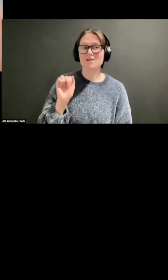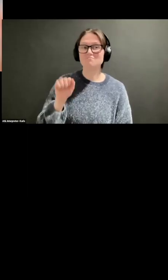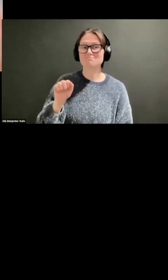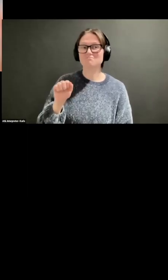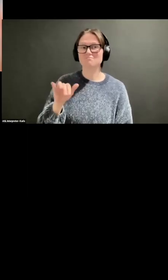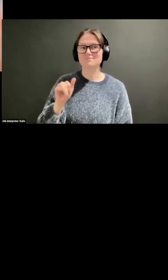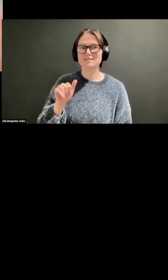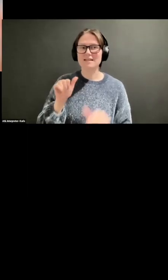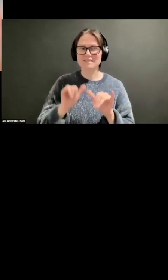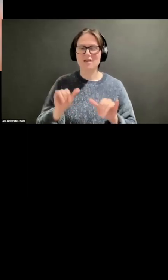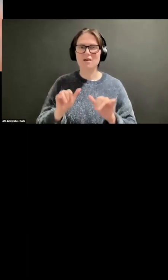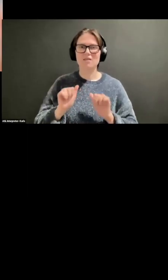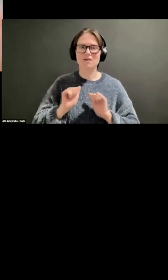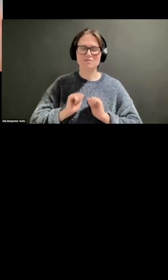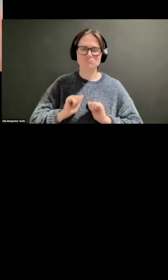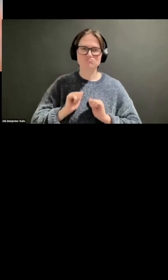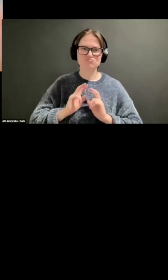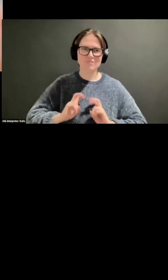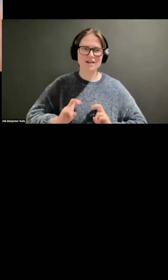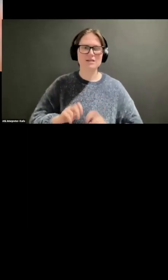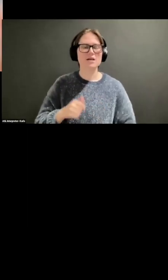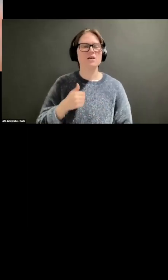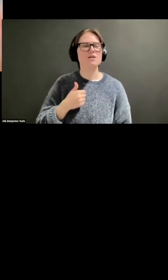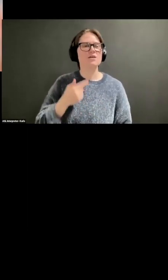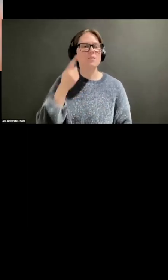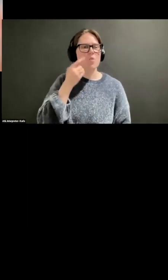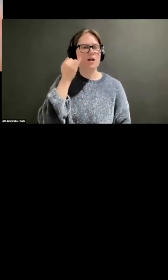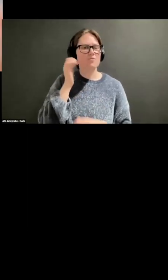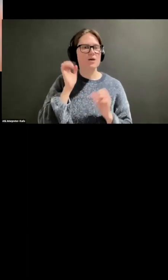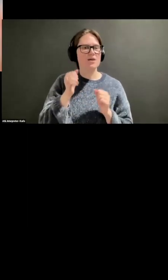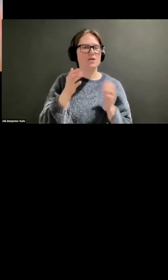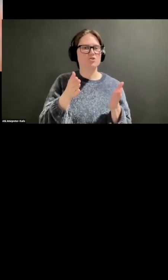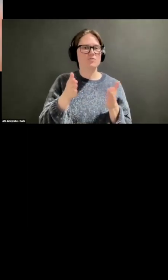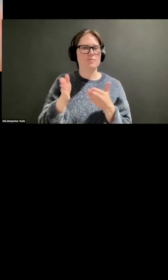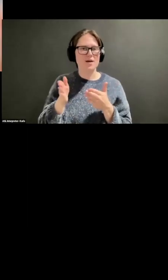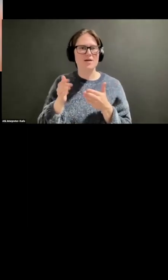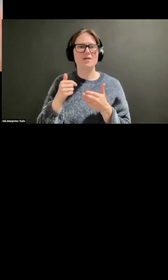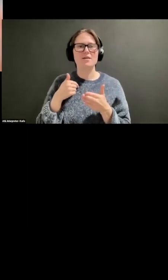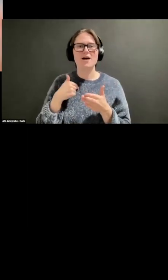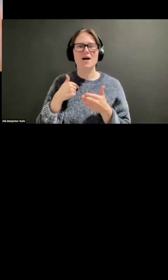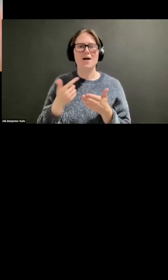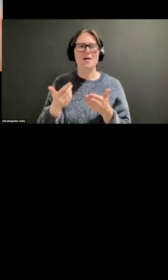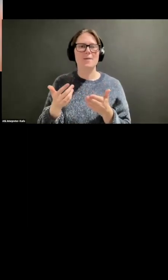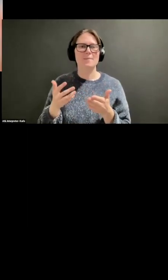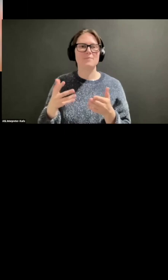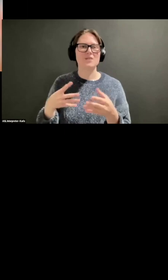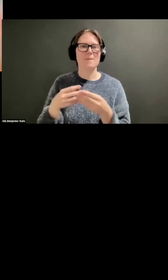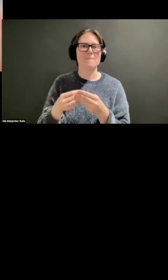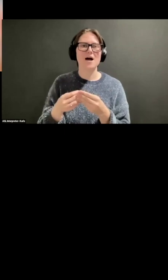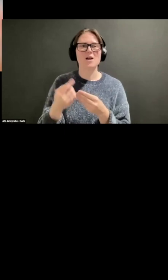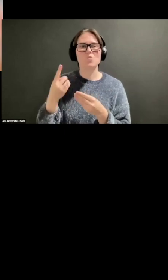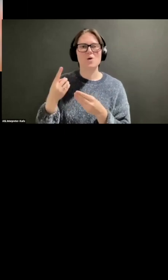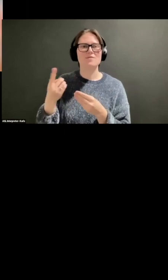if we could shift gears just a little bit and i'm sort of combining, already building, one of the questions that we have for the audience and reminding people to drop